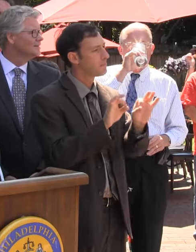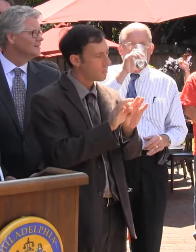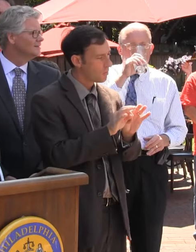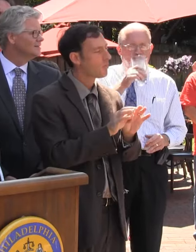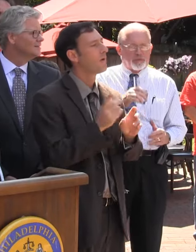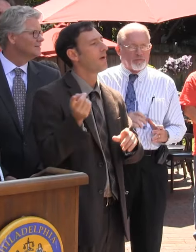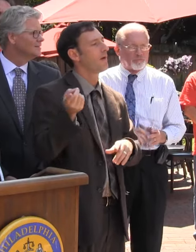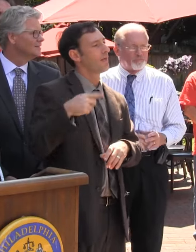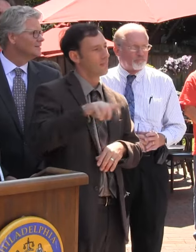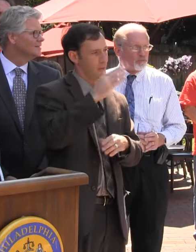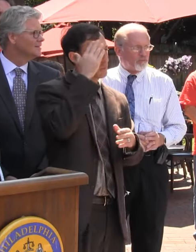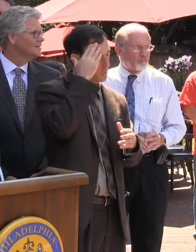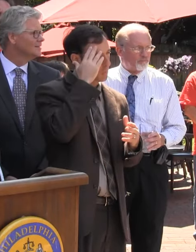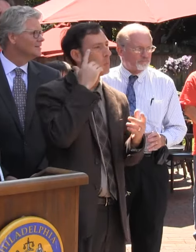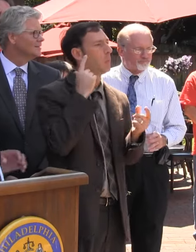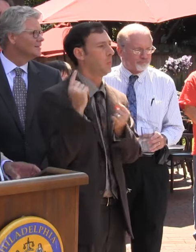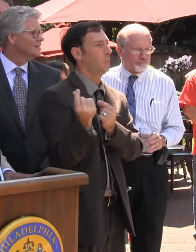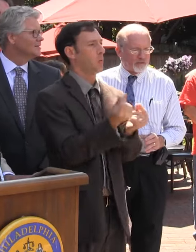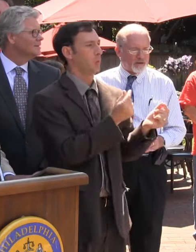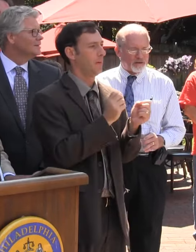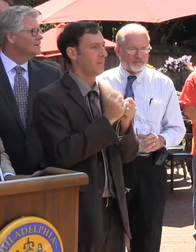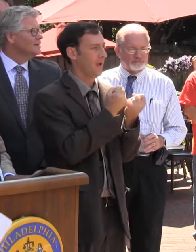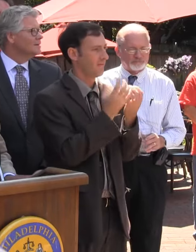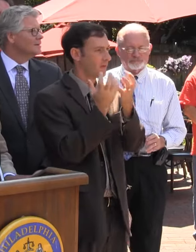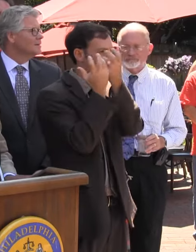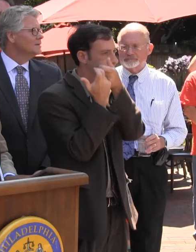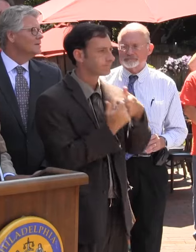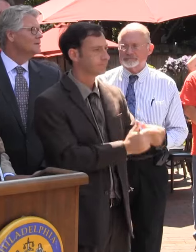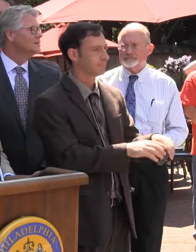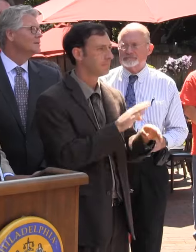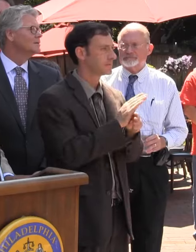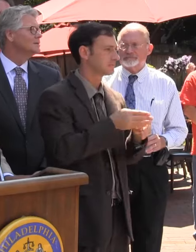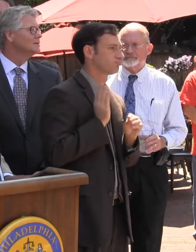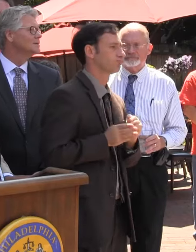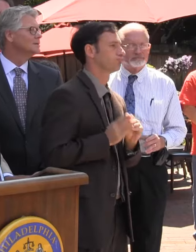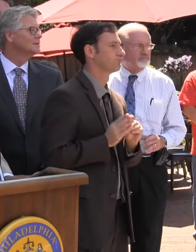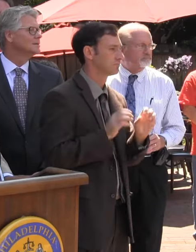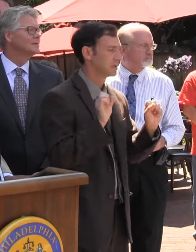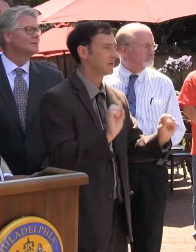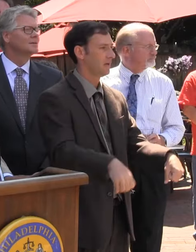they also know what to do to make things happen and get business done. The City of Philadelphia